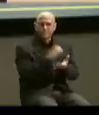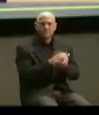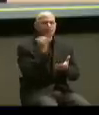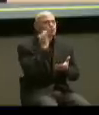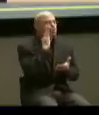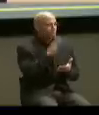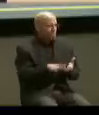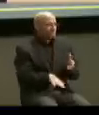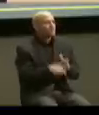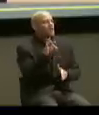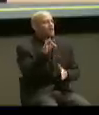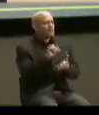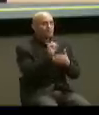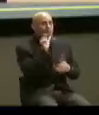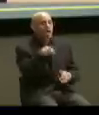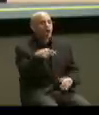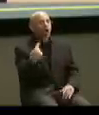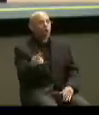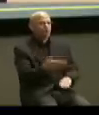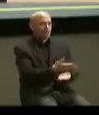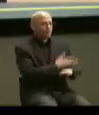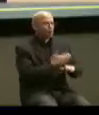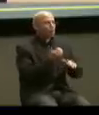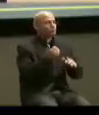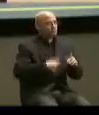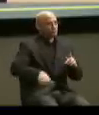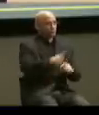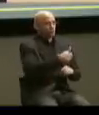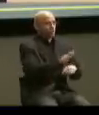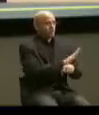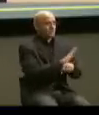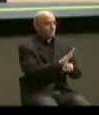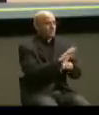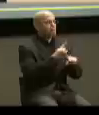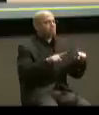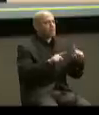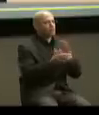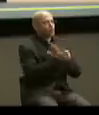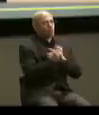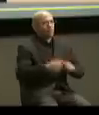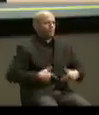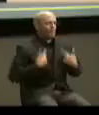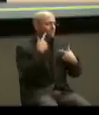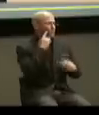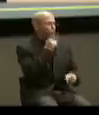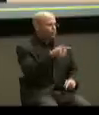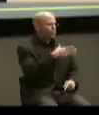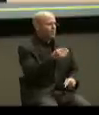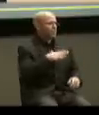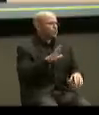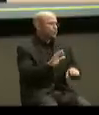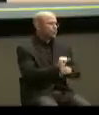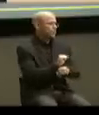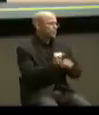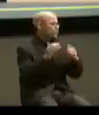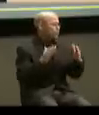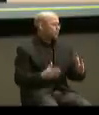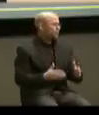I TRULY BELIEVE THAT YOU WILL FIND THAT IT NOT ONLY IMPROVES YOUR BOTTOM LINE BUT ALSO THE QUALITY OF LIFE FOR YOU AND YOUR